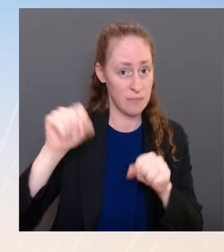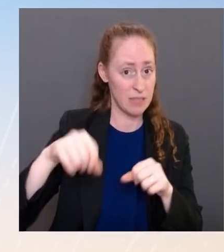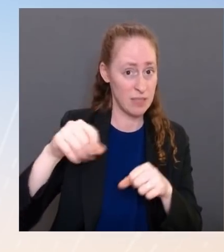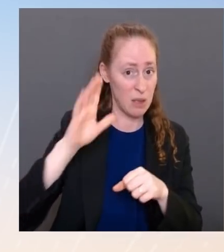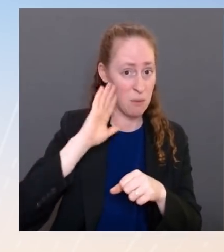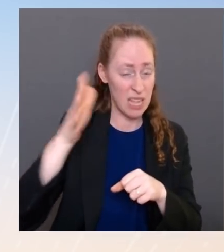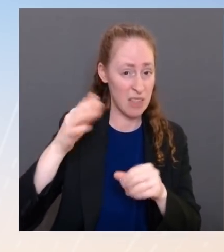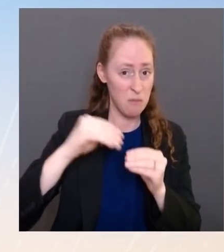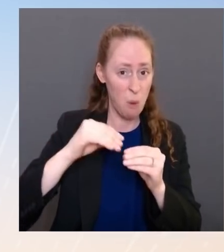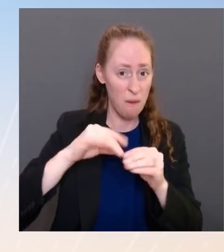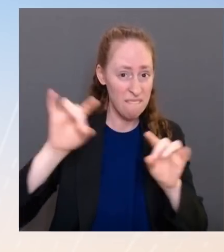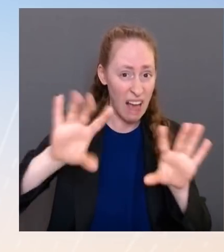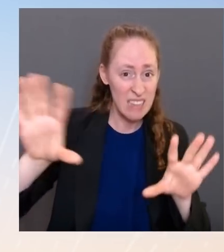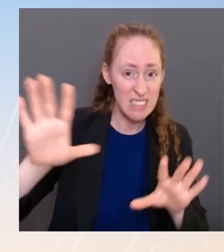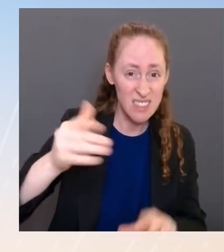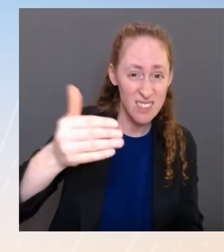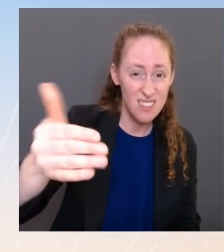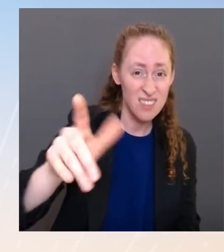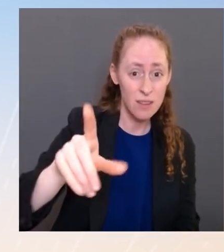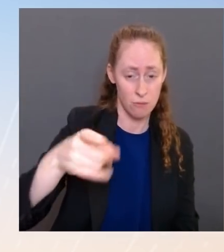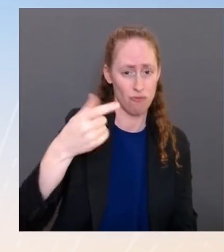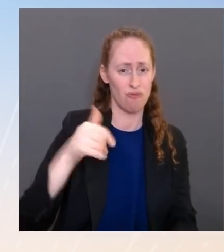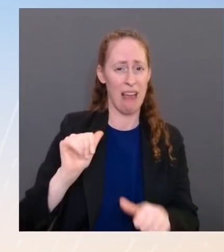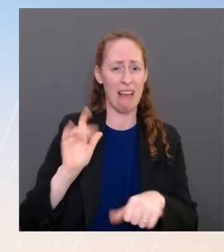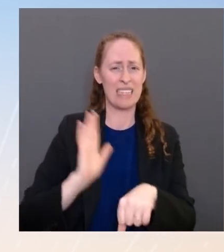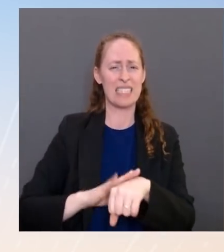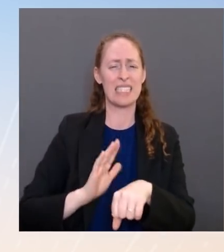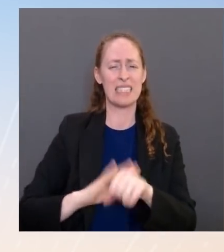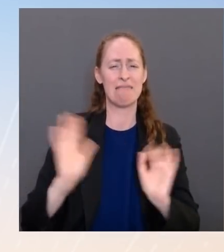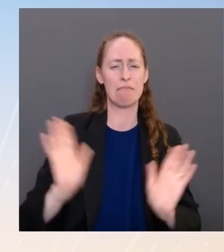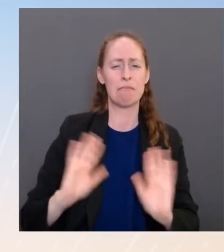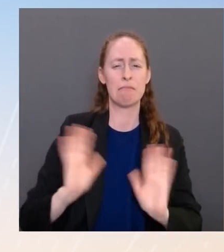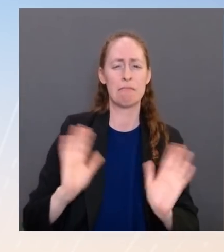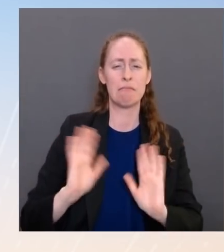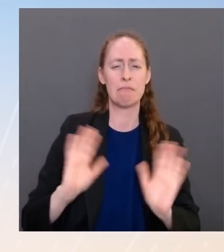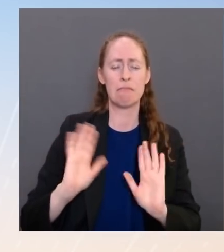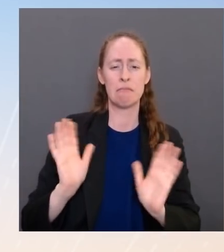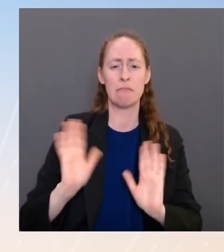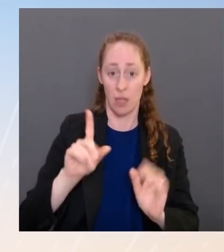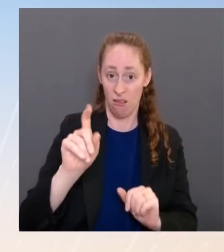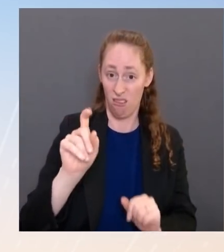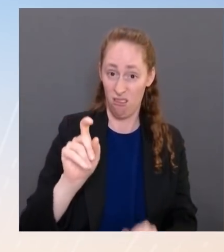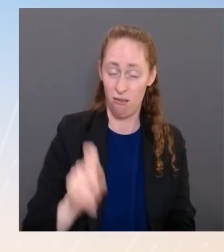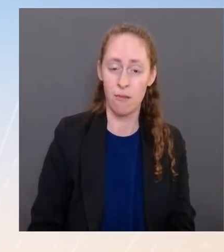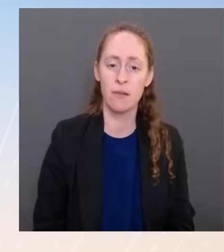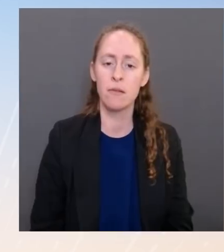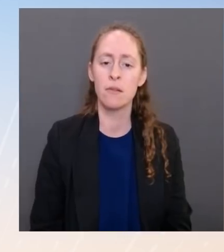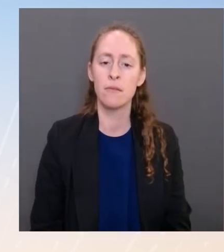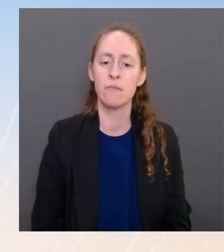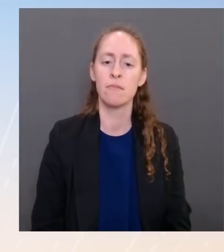the protests outside of judges' homes have not turned violent. And I don't think we need to make a prediction of that from here.